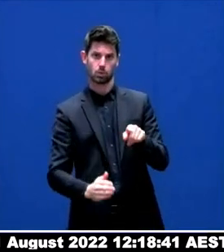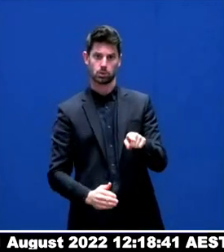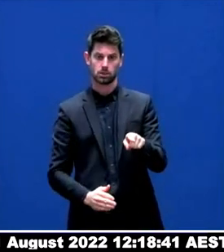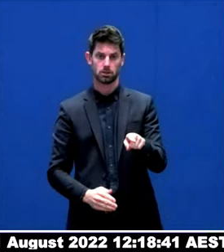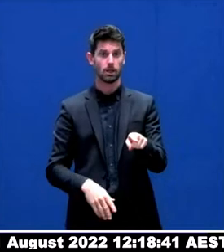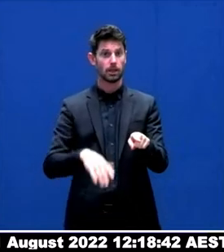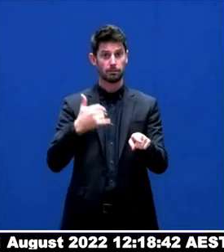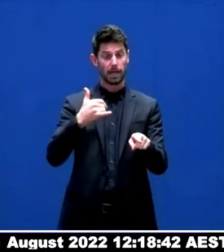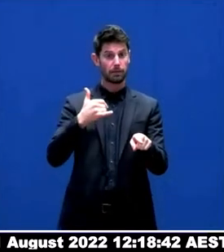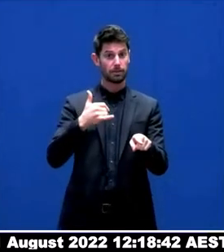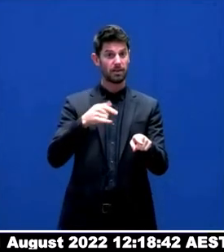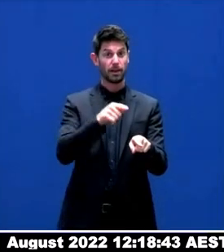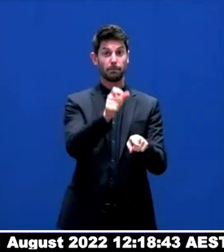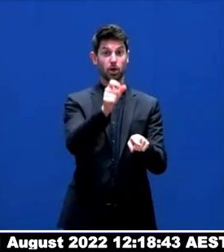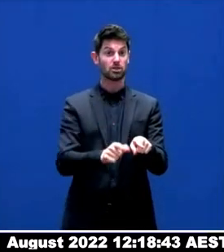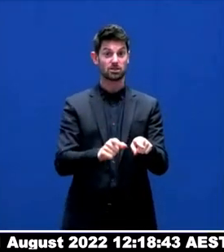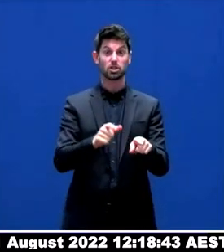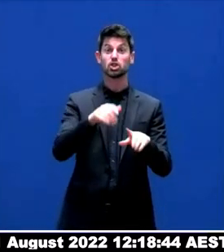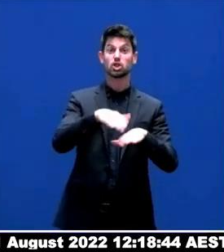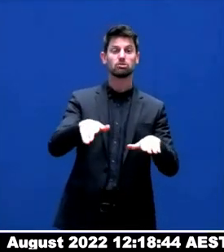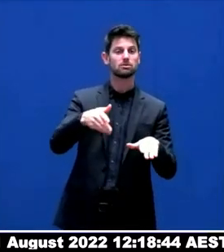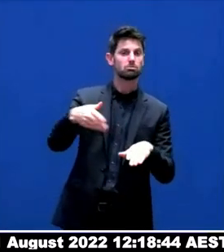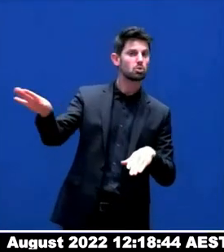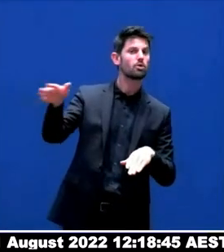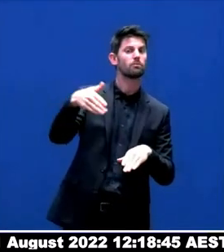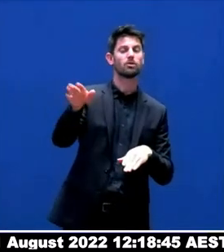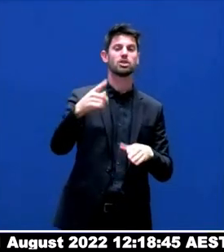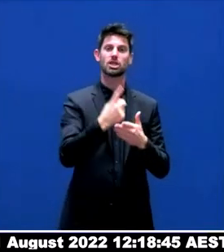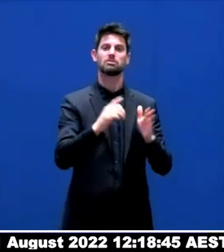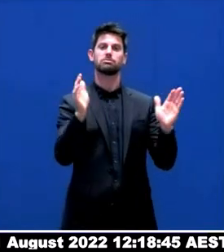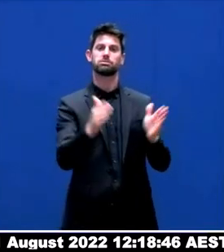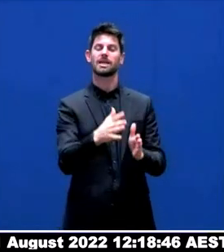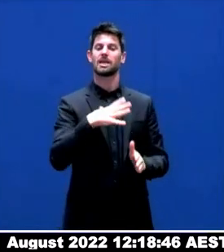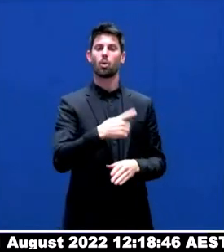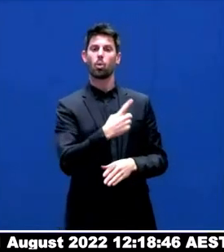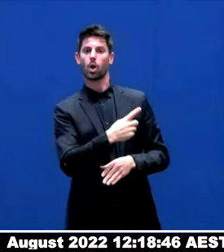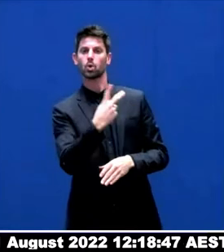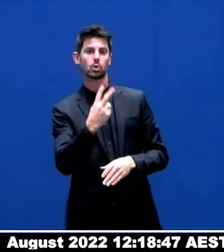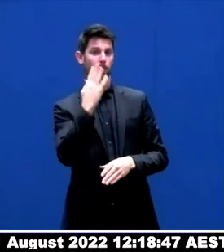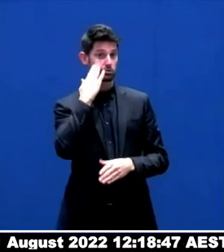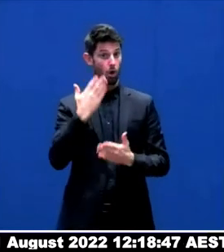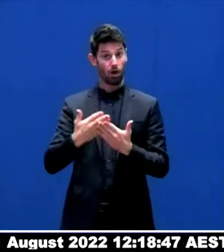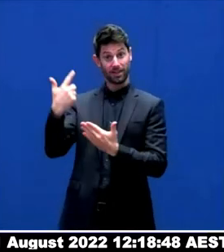looking for a one to two-bedroom, for example. So, predominantly on the waiting list, there is people who are wanting a different type of